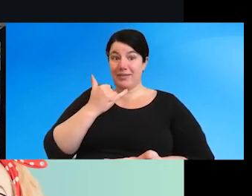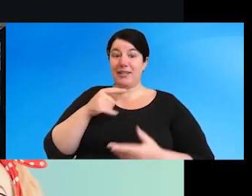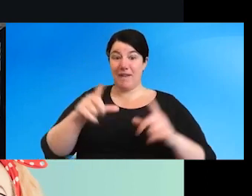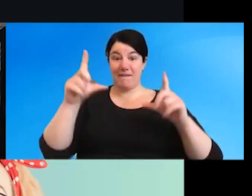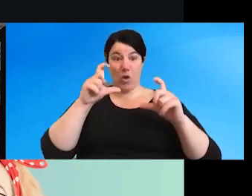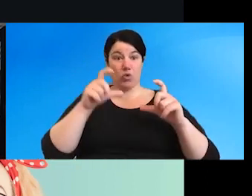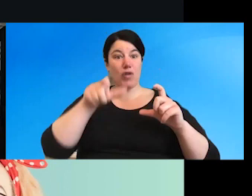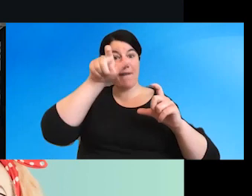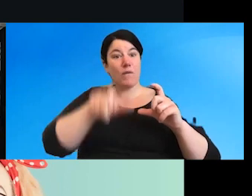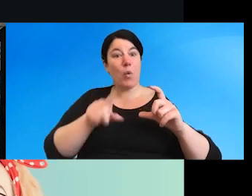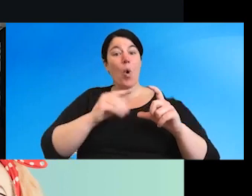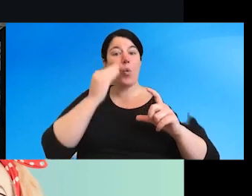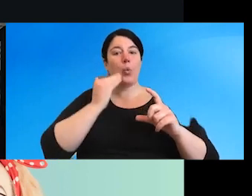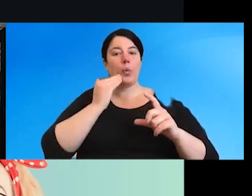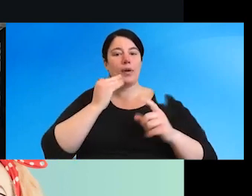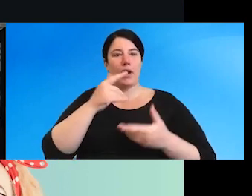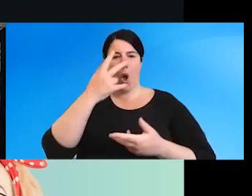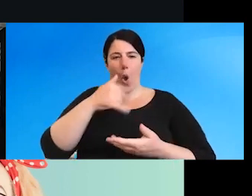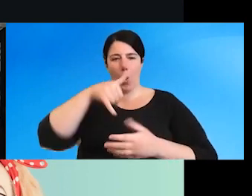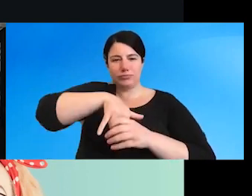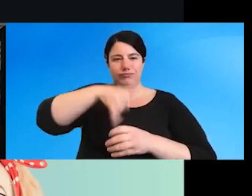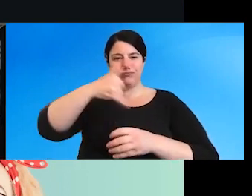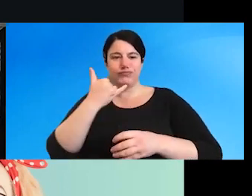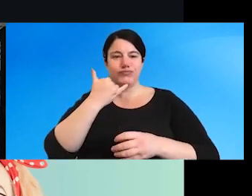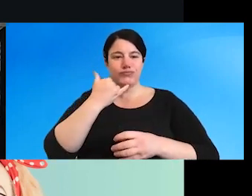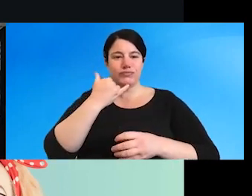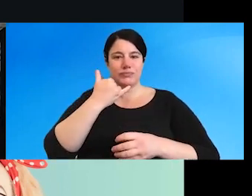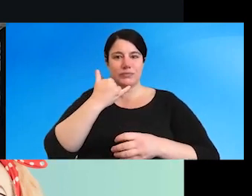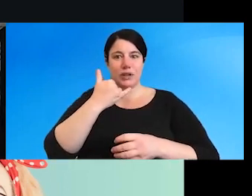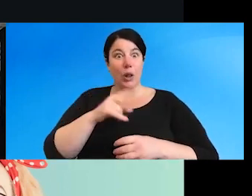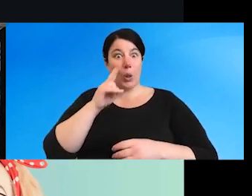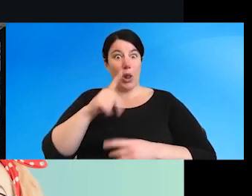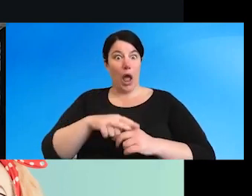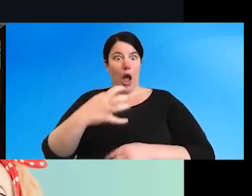woman with an old-fashioned phone, looking very surprised to be talking on the phone.